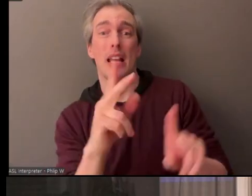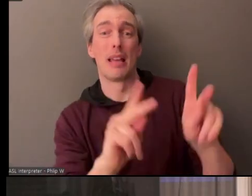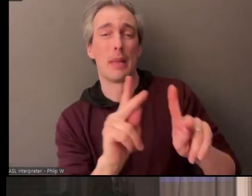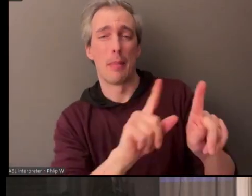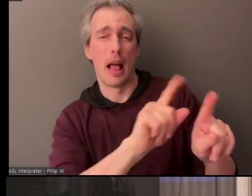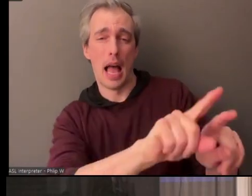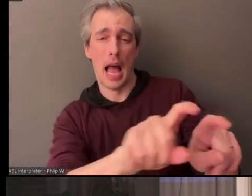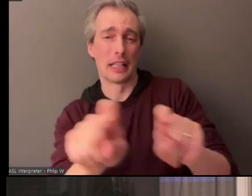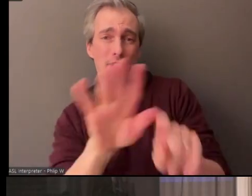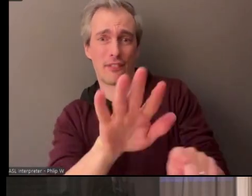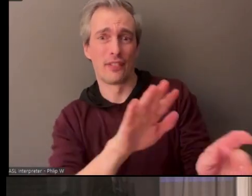You can't do that with designers.